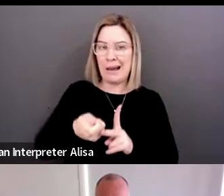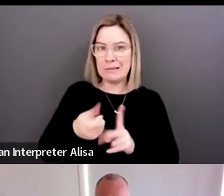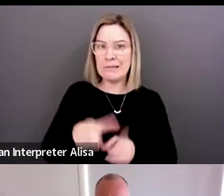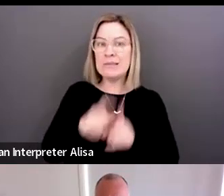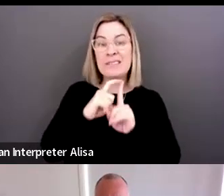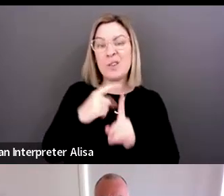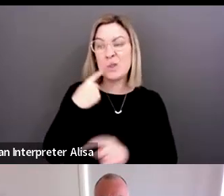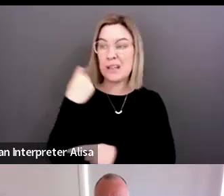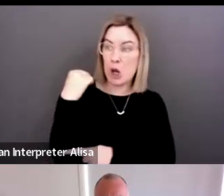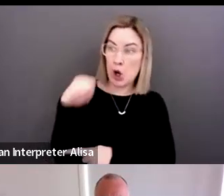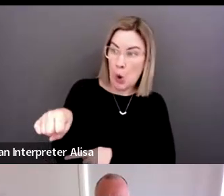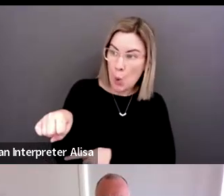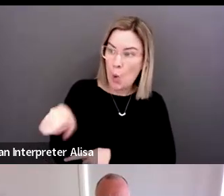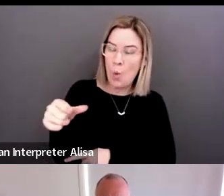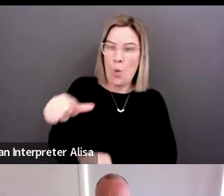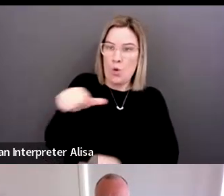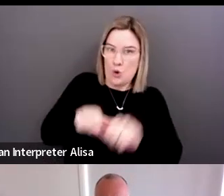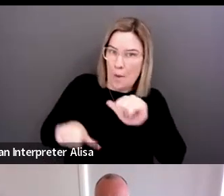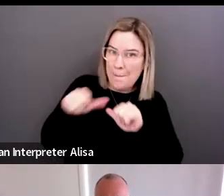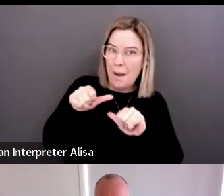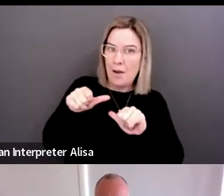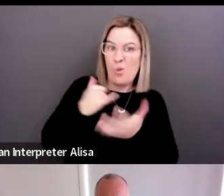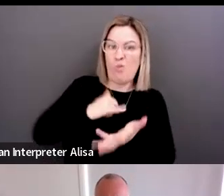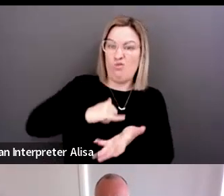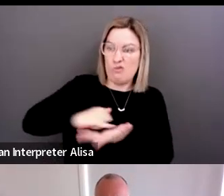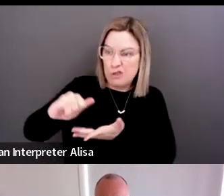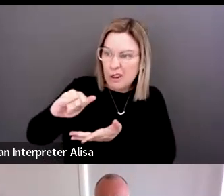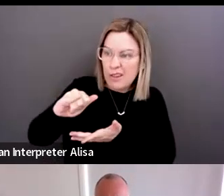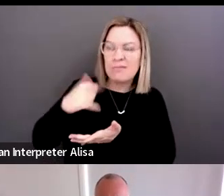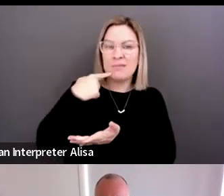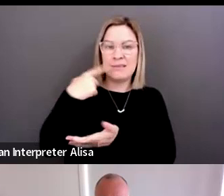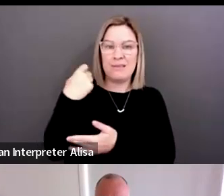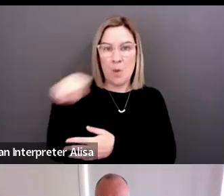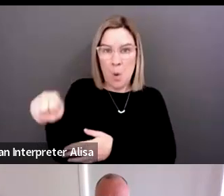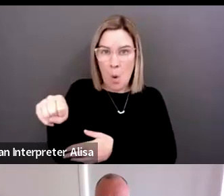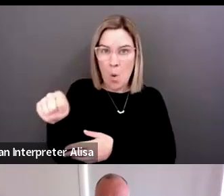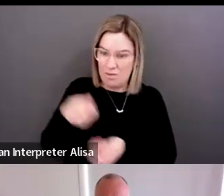once you have done a process of an ethical sponsorship development, then